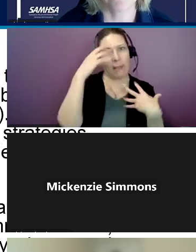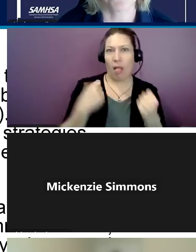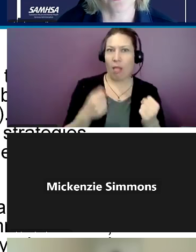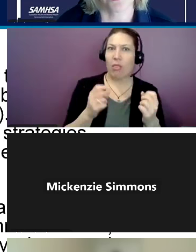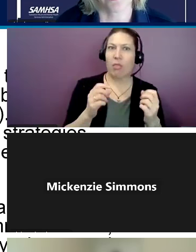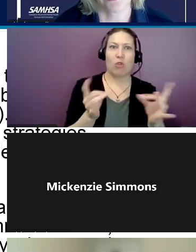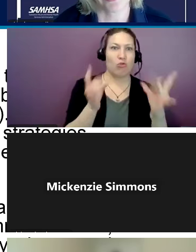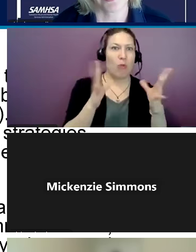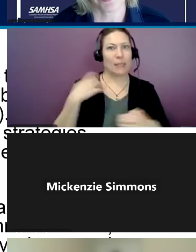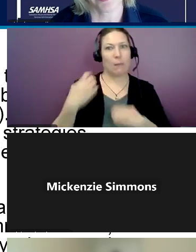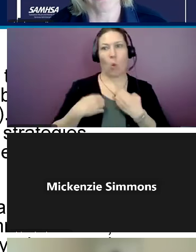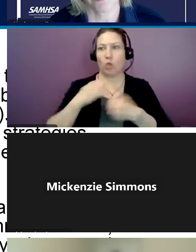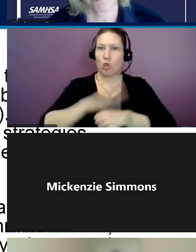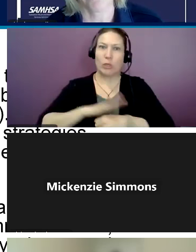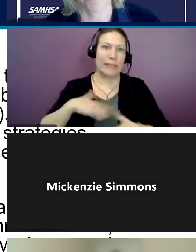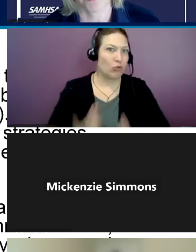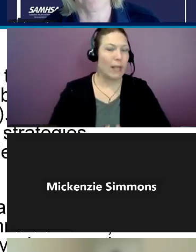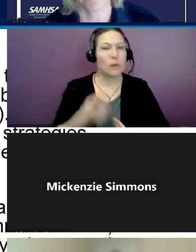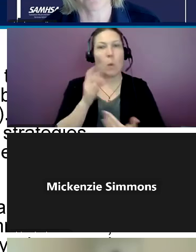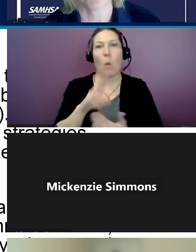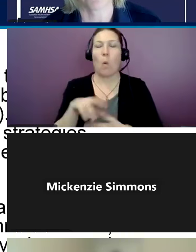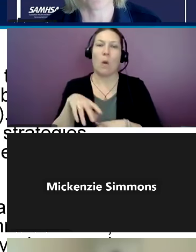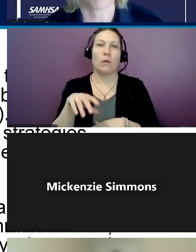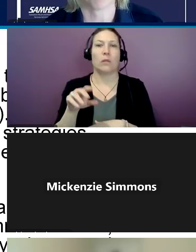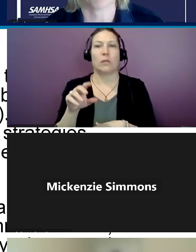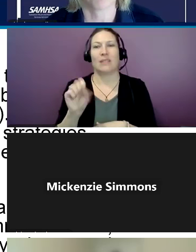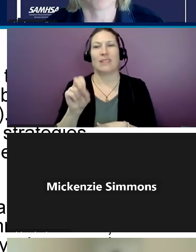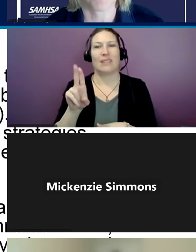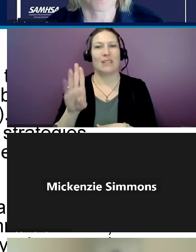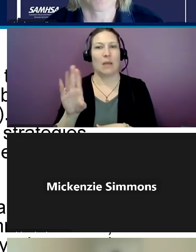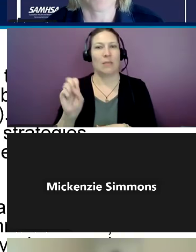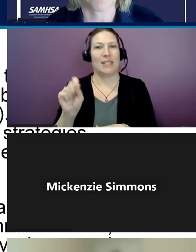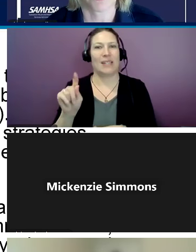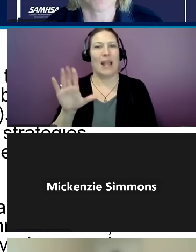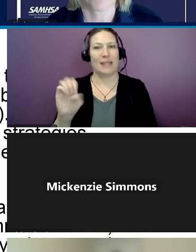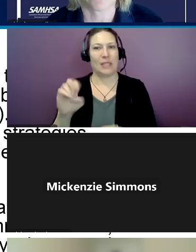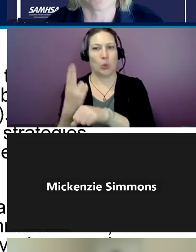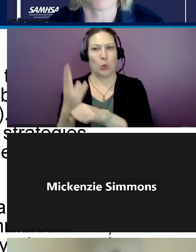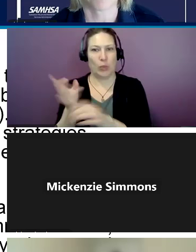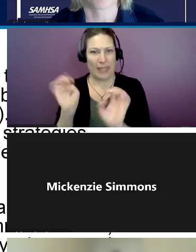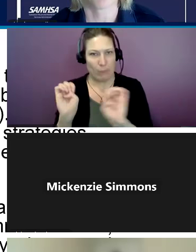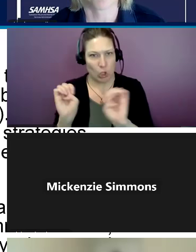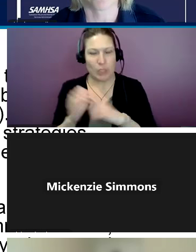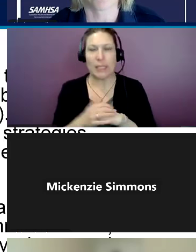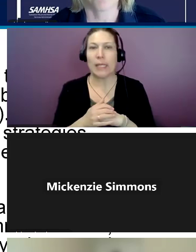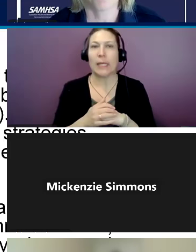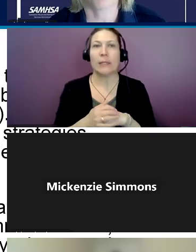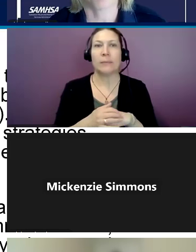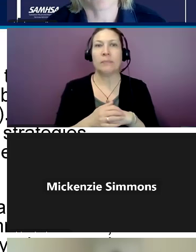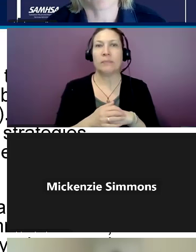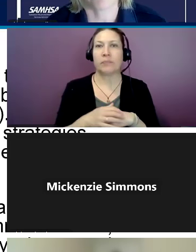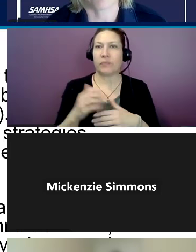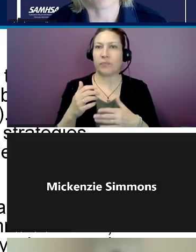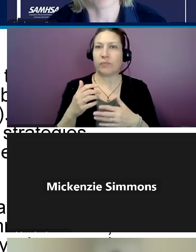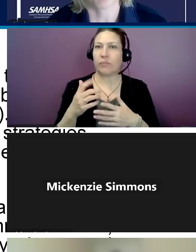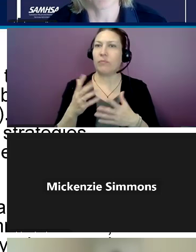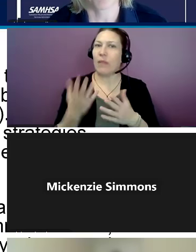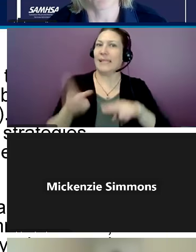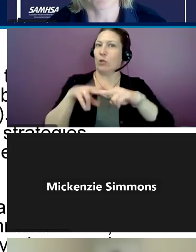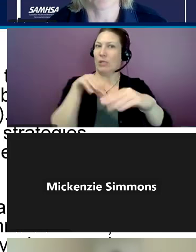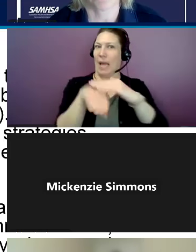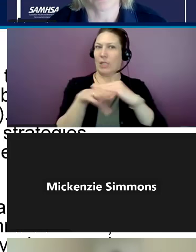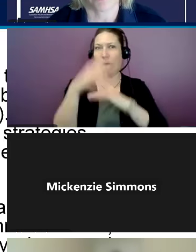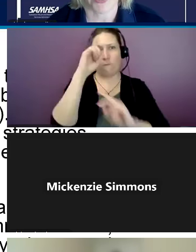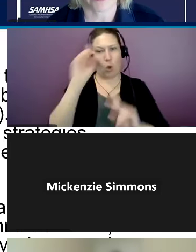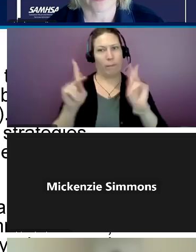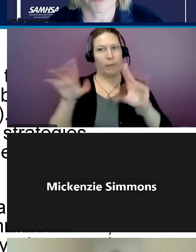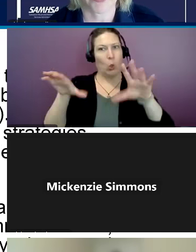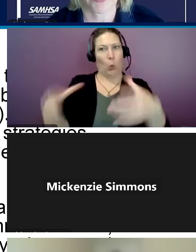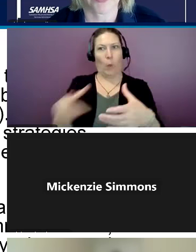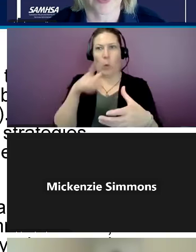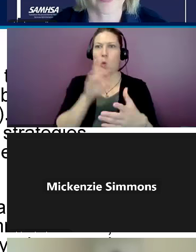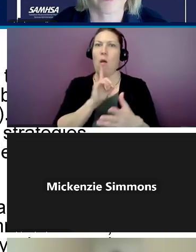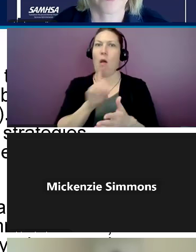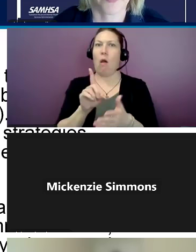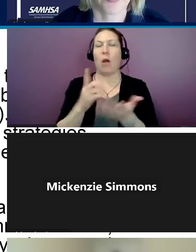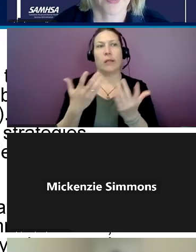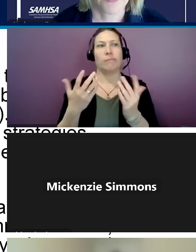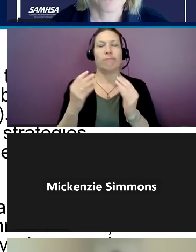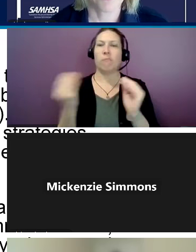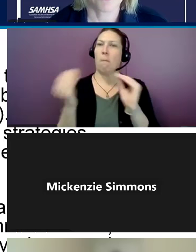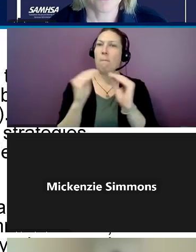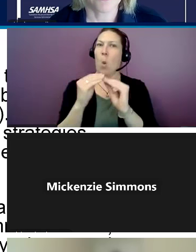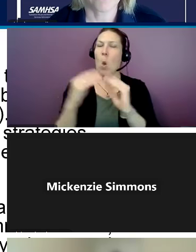the need arose for 988 specific formative research among groups that have been put at higher risk for or are disproportionately impacted by suicide.